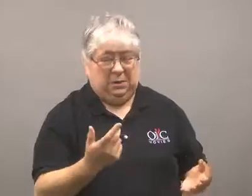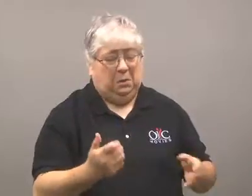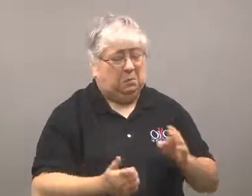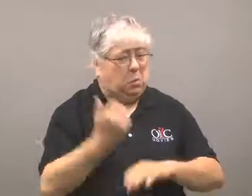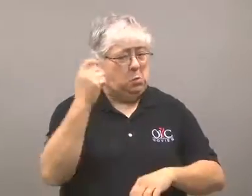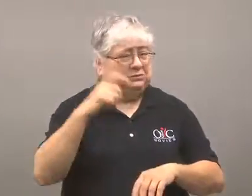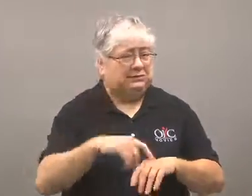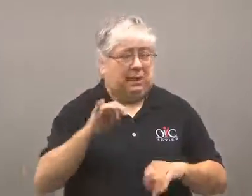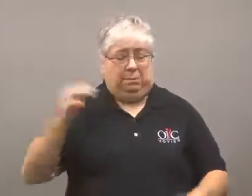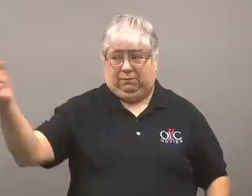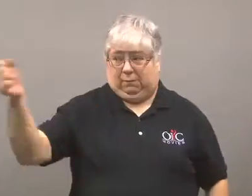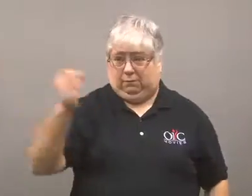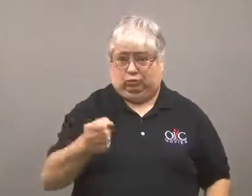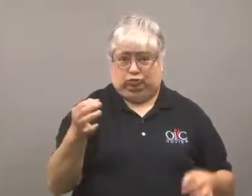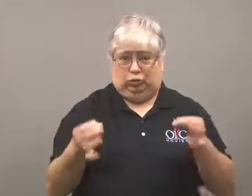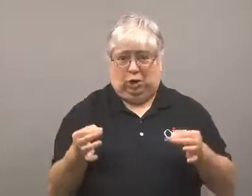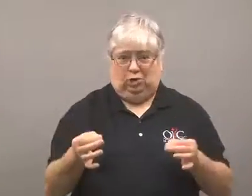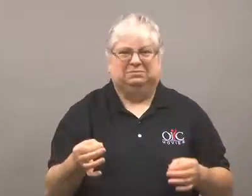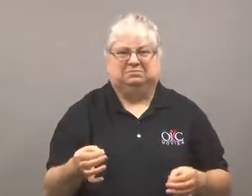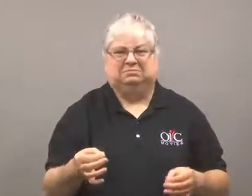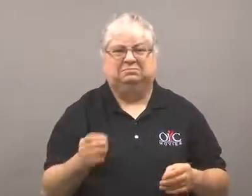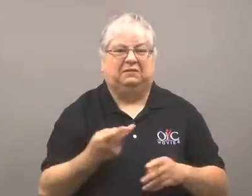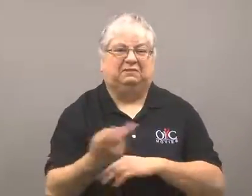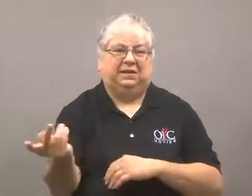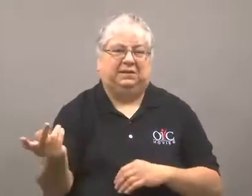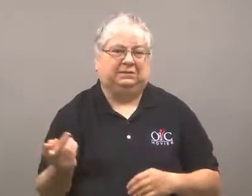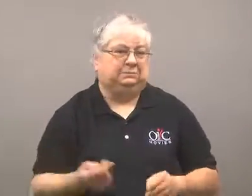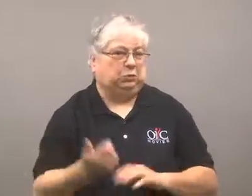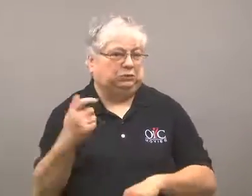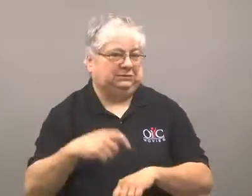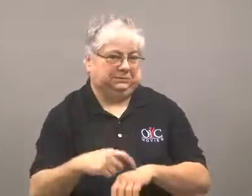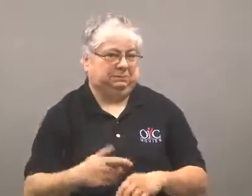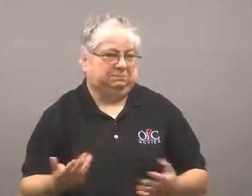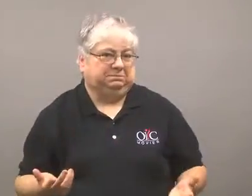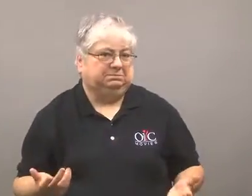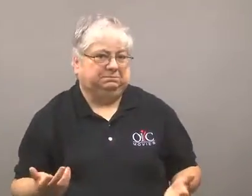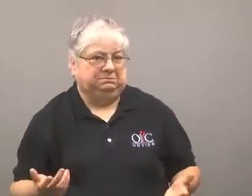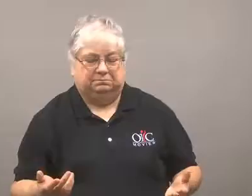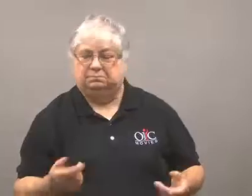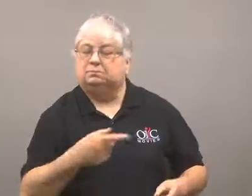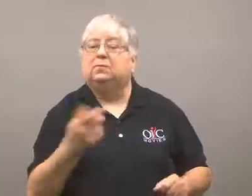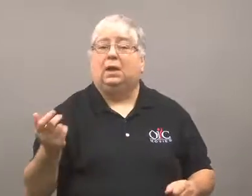Usually when a judge is brought in, the deal doesn't go through.